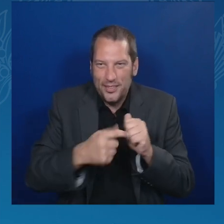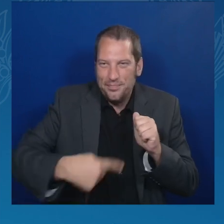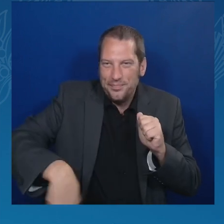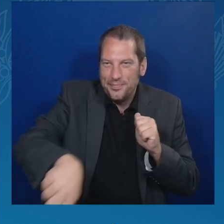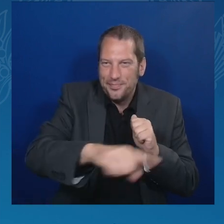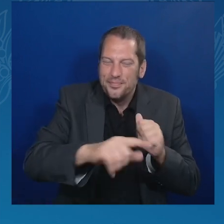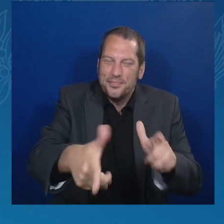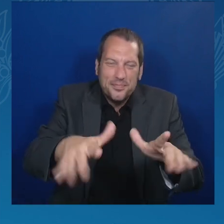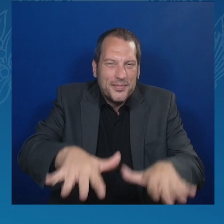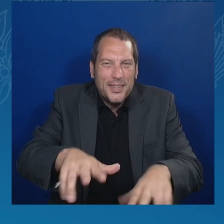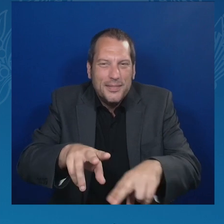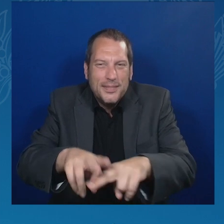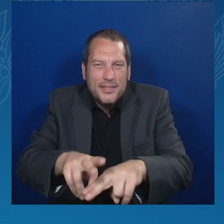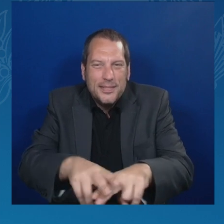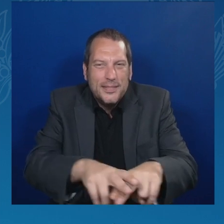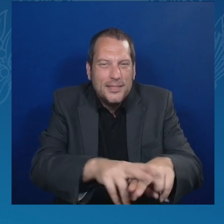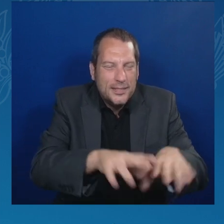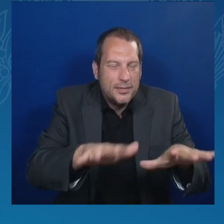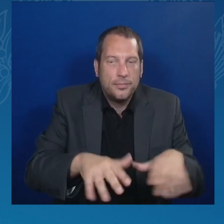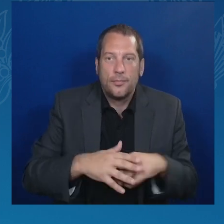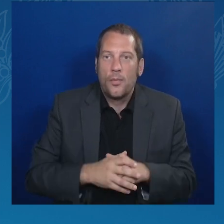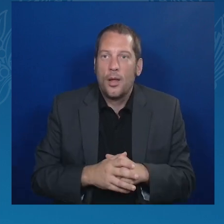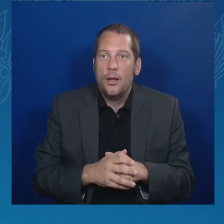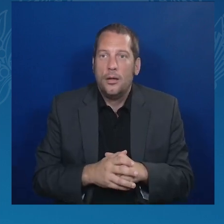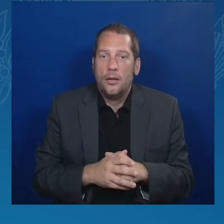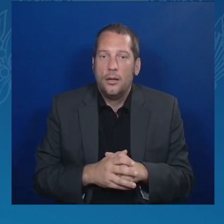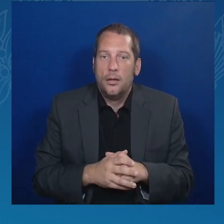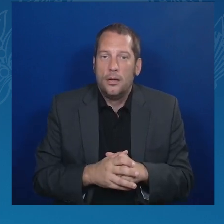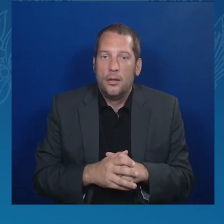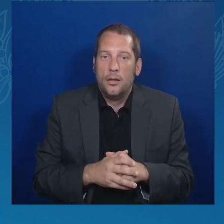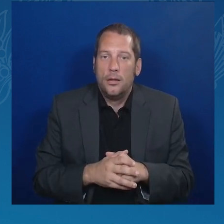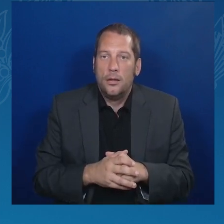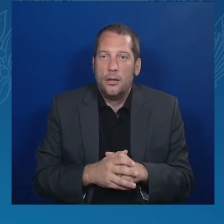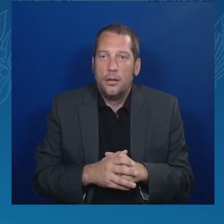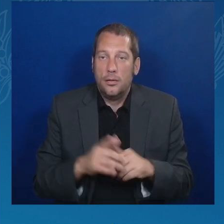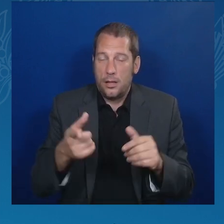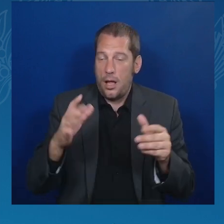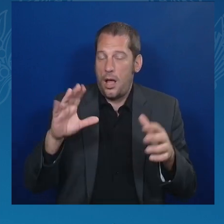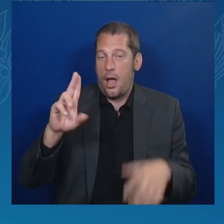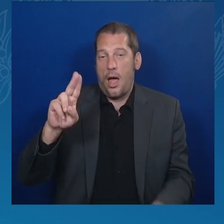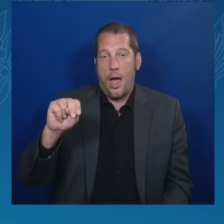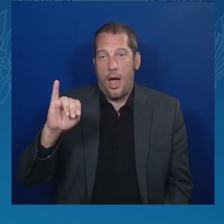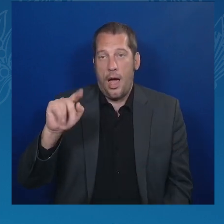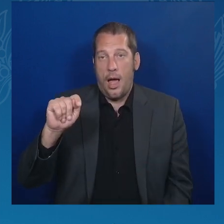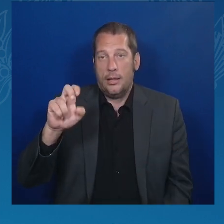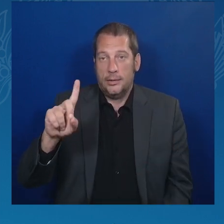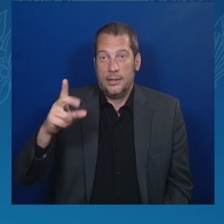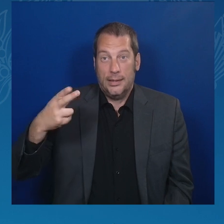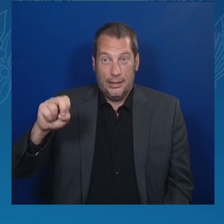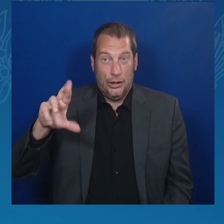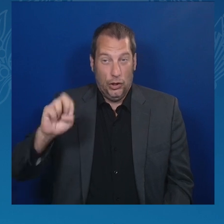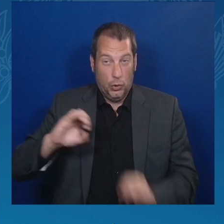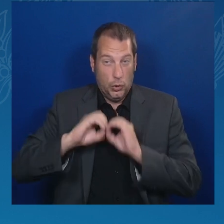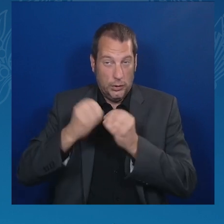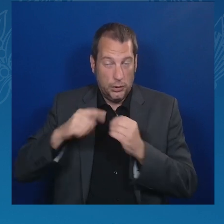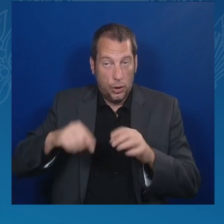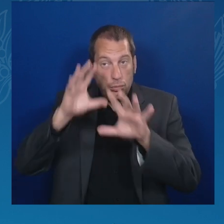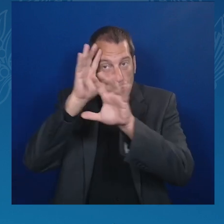Taylor -- the former President D. Taylor, I thank you. I know you're here somewhere. And I want to thank you for your friendship